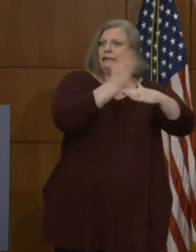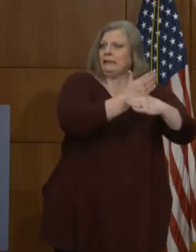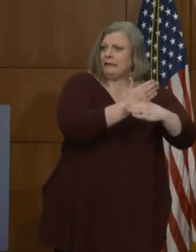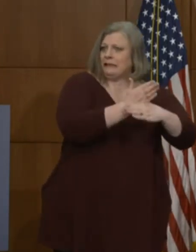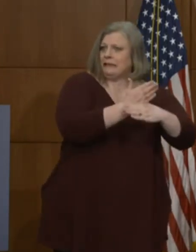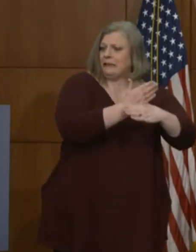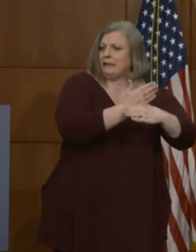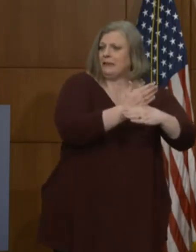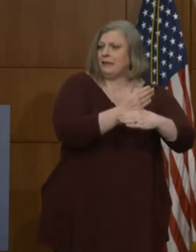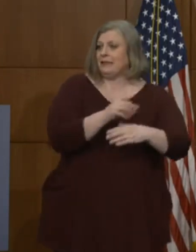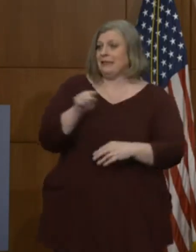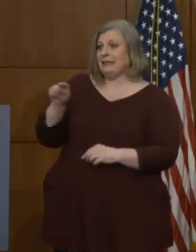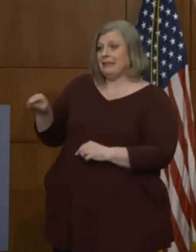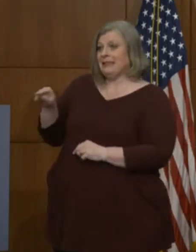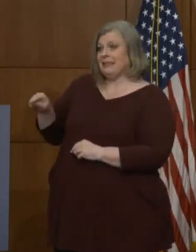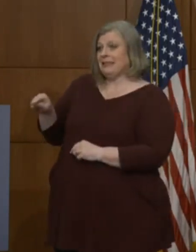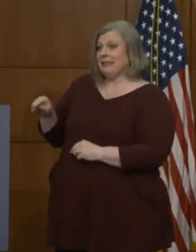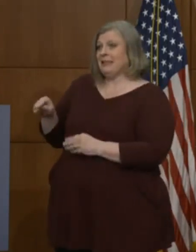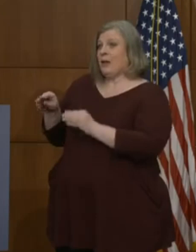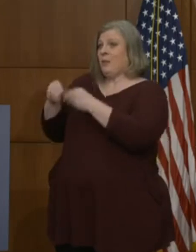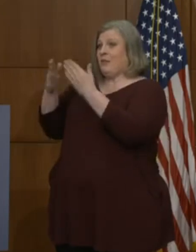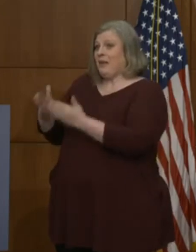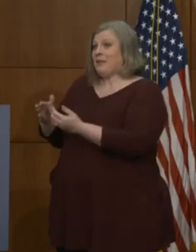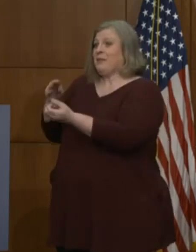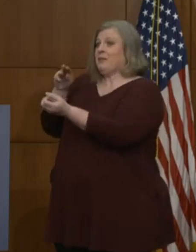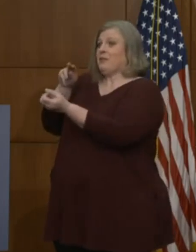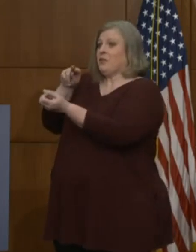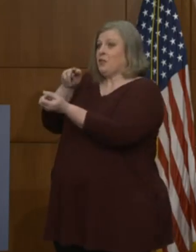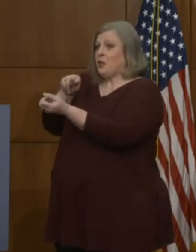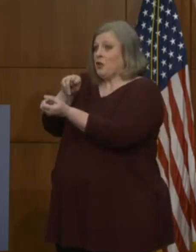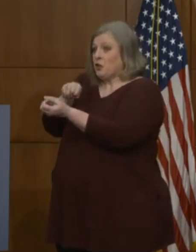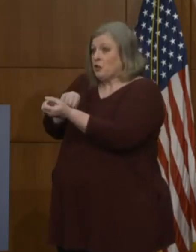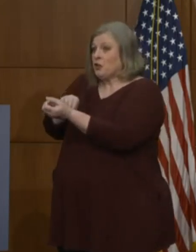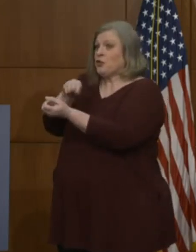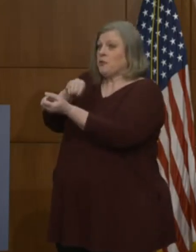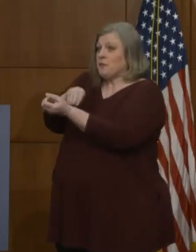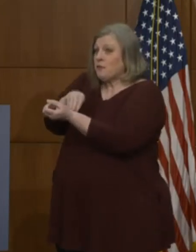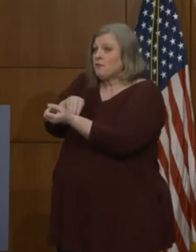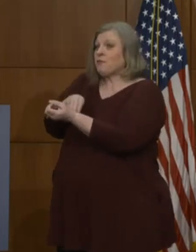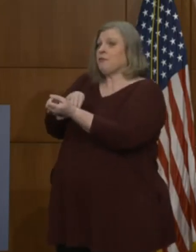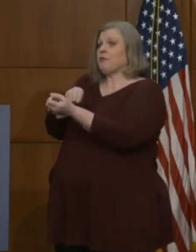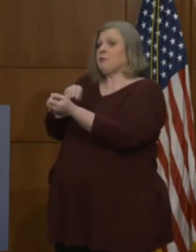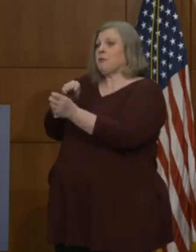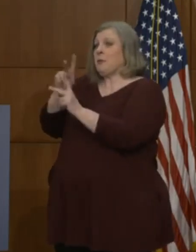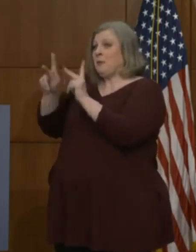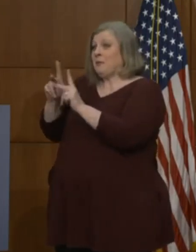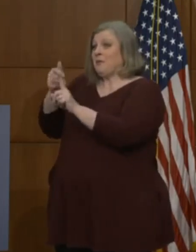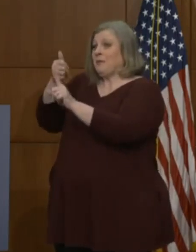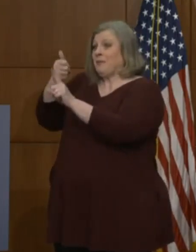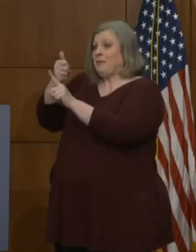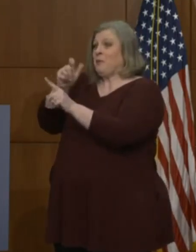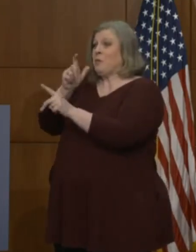AND THERE’S A REAL AS ONE. BREAKING EVENT. AT A LOT HAS. BREAKING EVENT. AT A LOT HAS. SECOND IS HOW ARE PROVIDE THAT SECOND IS HOW ARE PROVIDE THAT THE NURSING ARE DOCKED THE P.